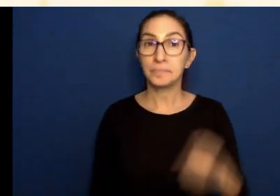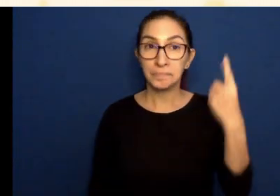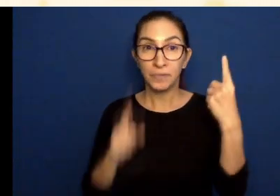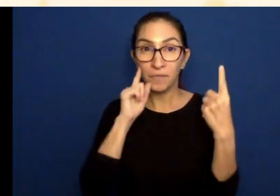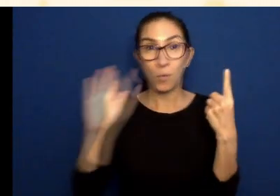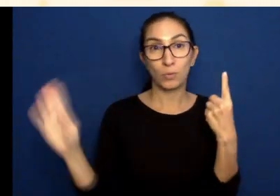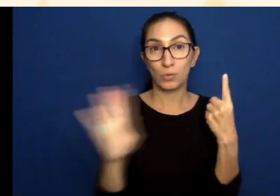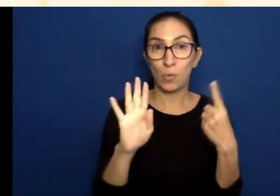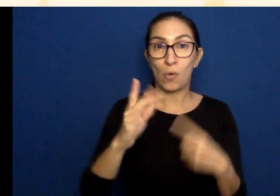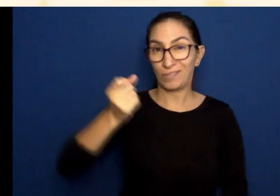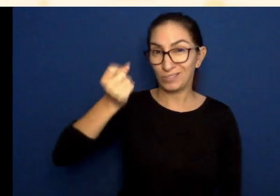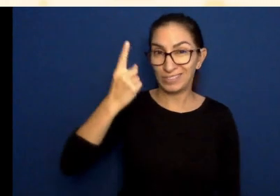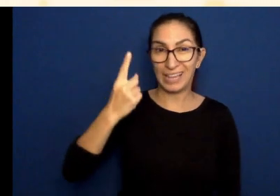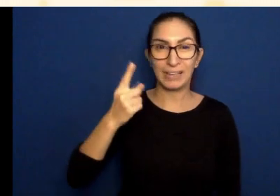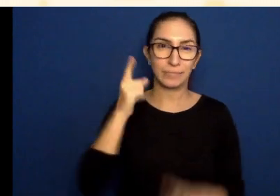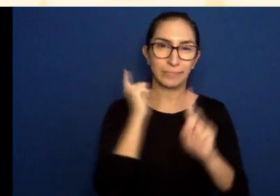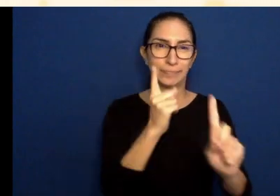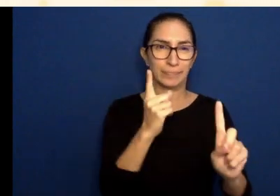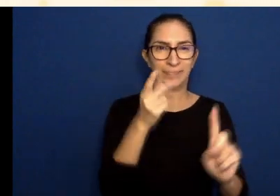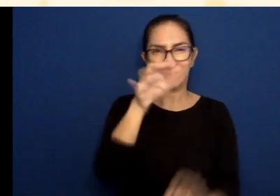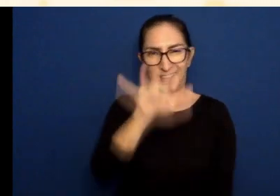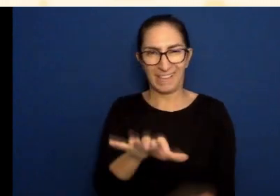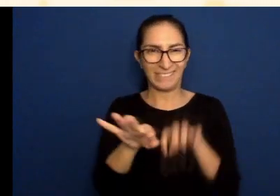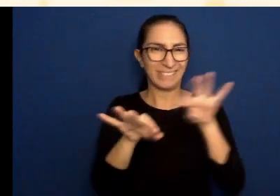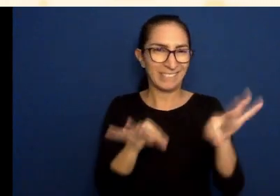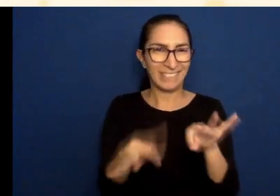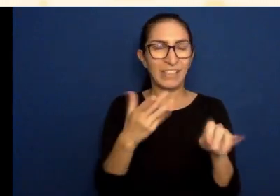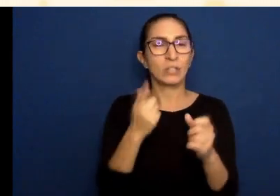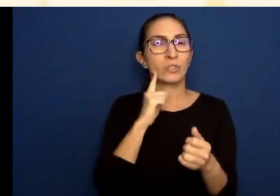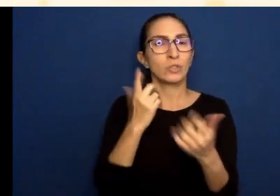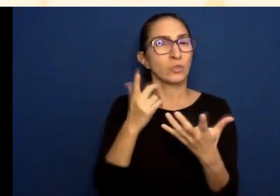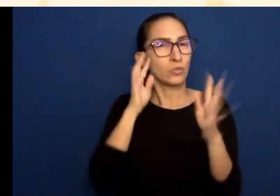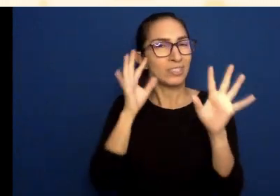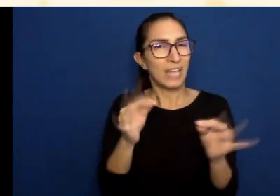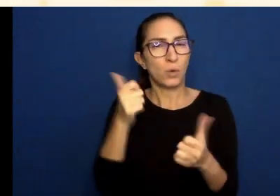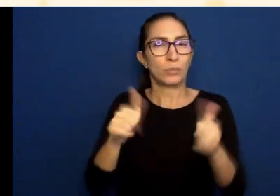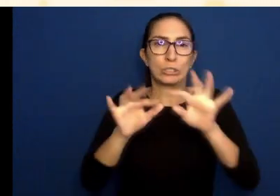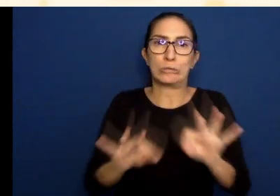et cetera. Step two for native apps is, define application functionality.